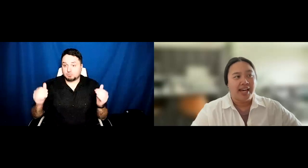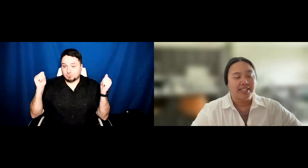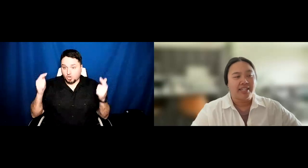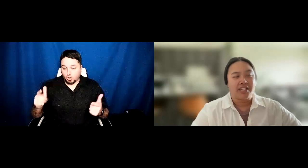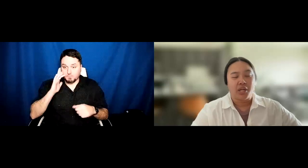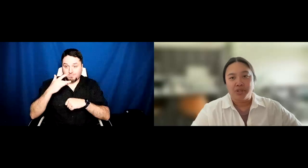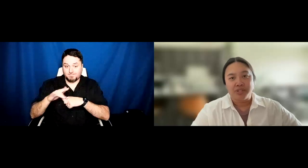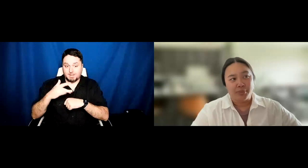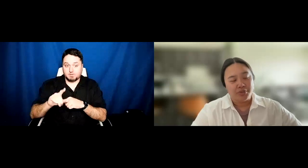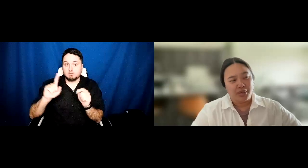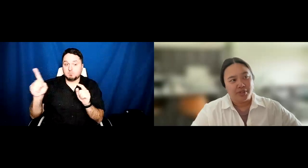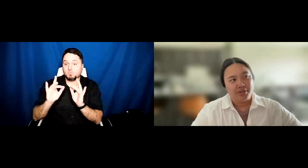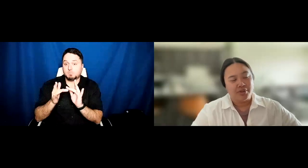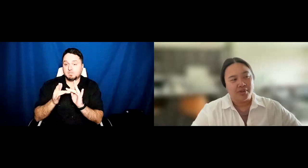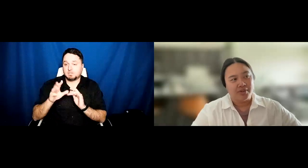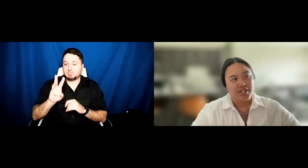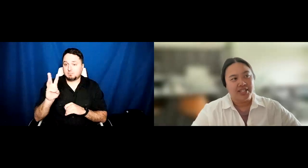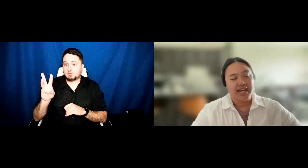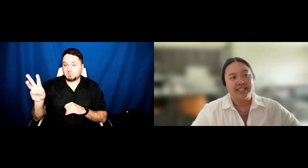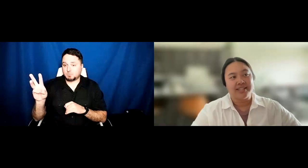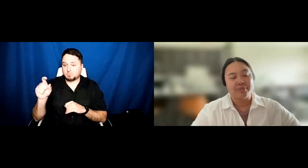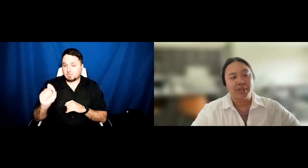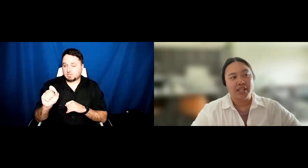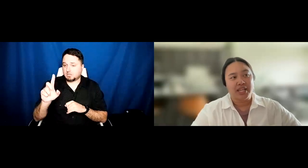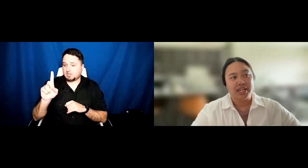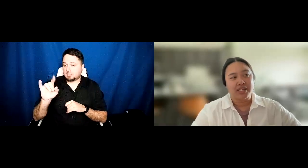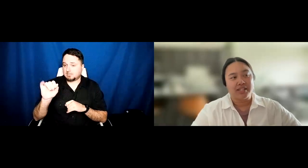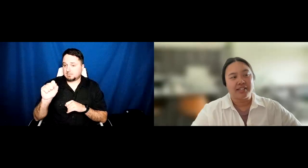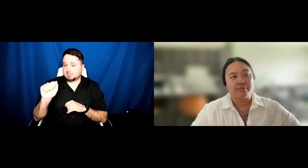at www.disabilitysmallbusiness.org